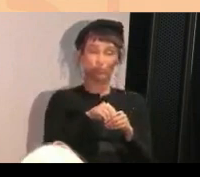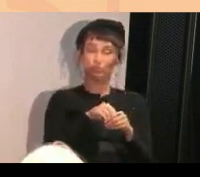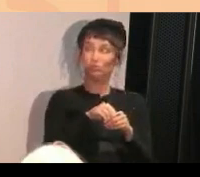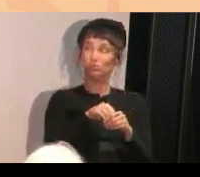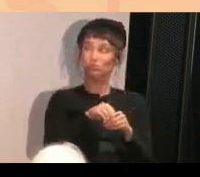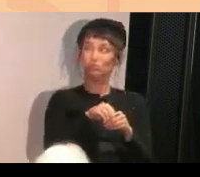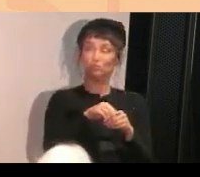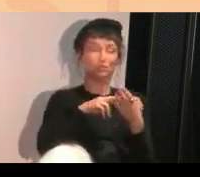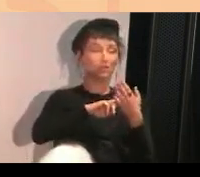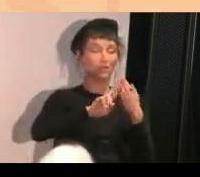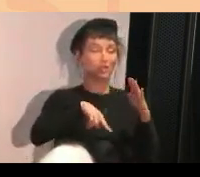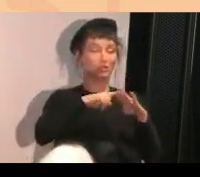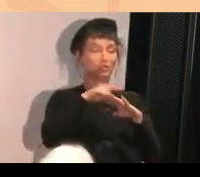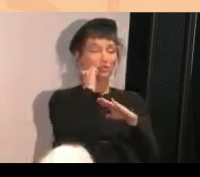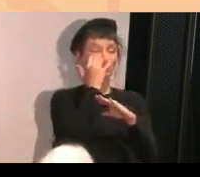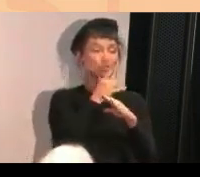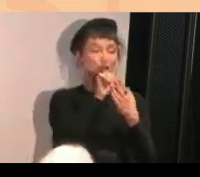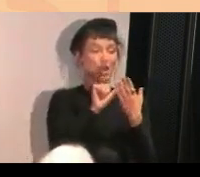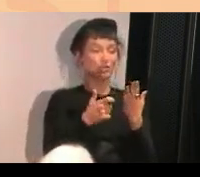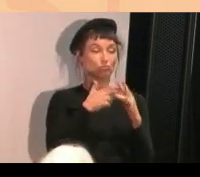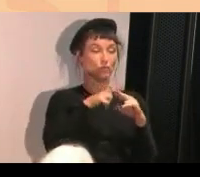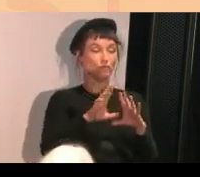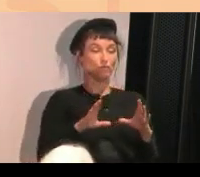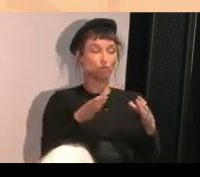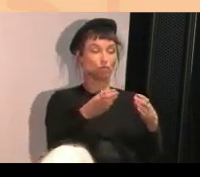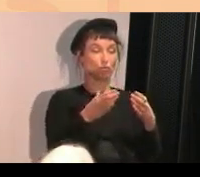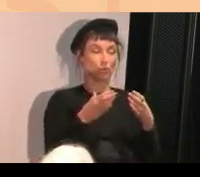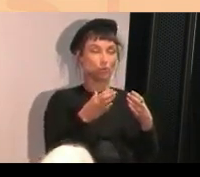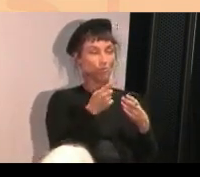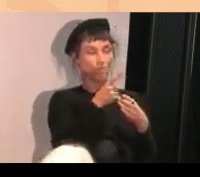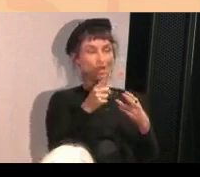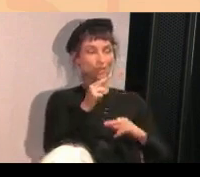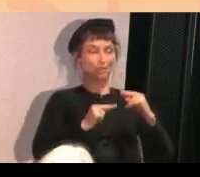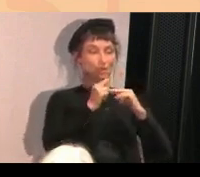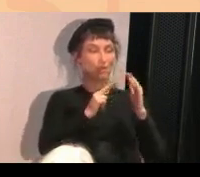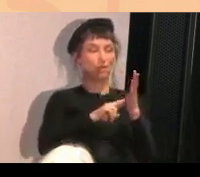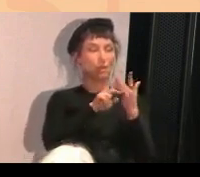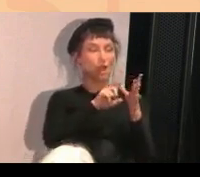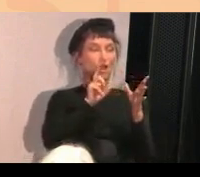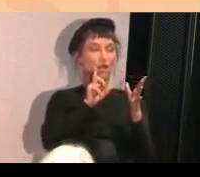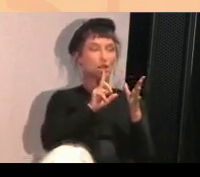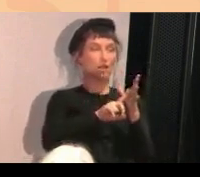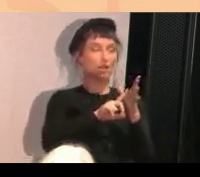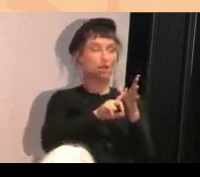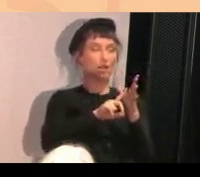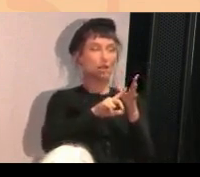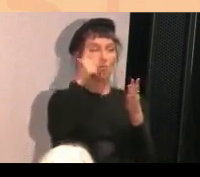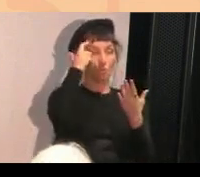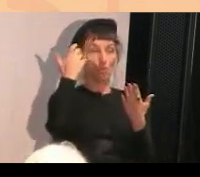the National Indigenous Arts reference group who developed the NIACA proposal back in 2008.